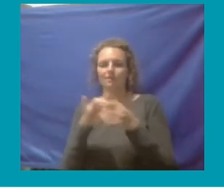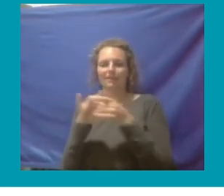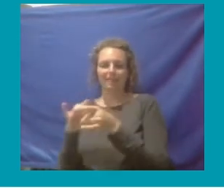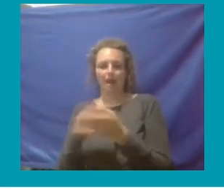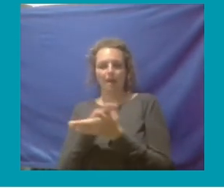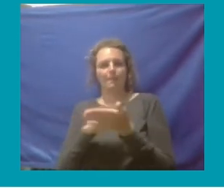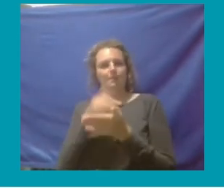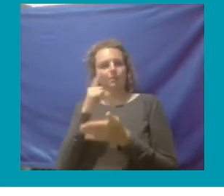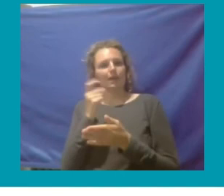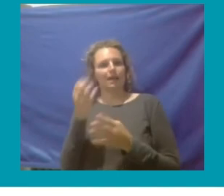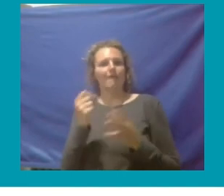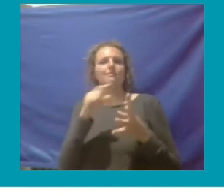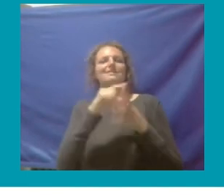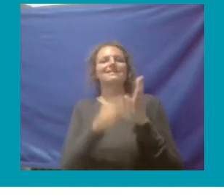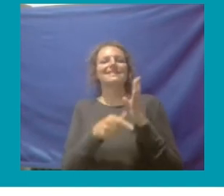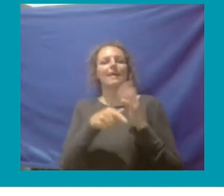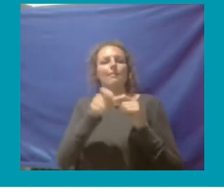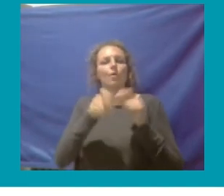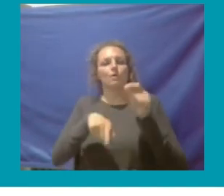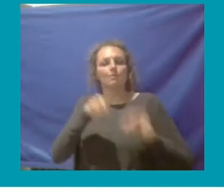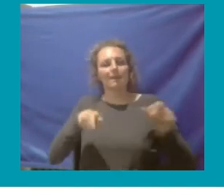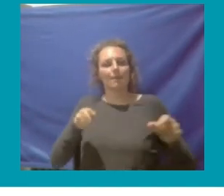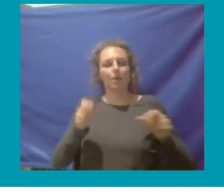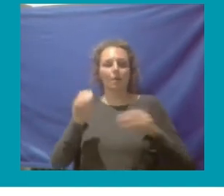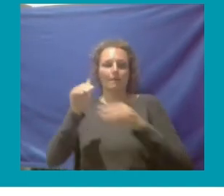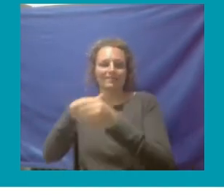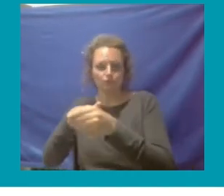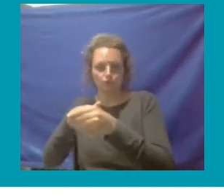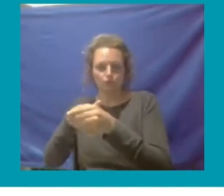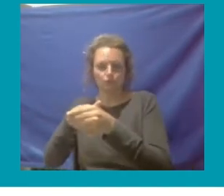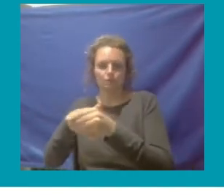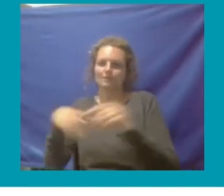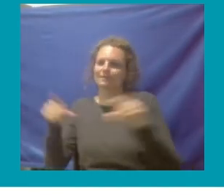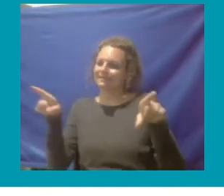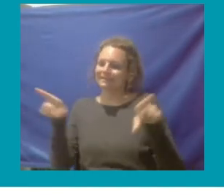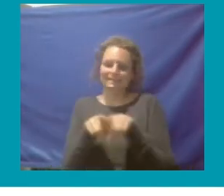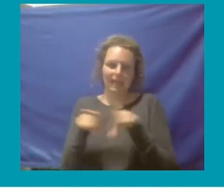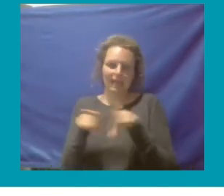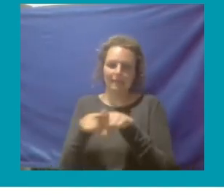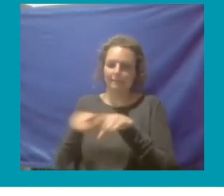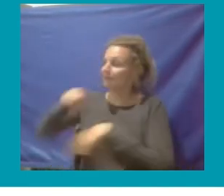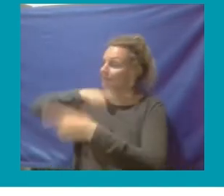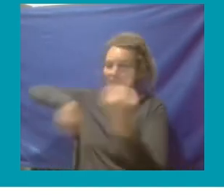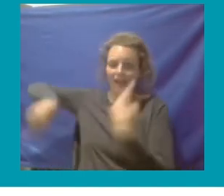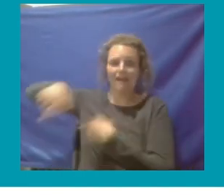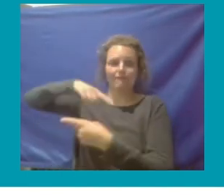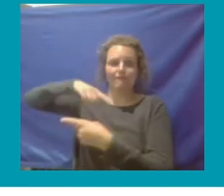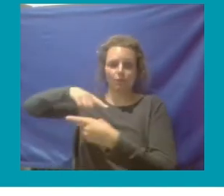for work you know recognised for what they can do for their talent for. All the stuff that we, the great stuff that we bring with us.